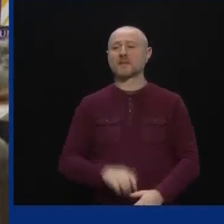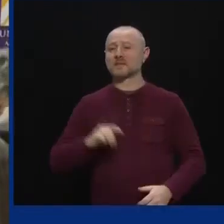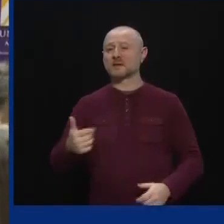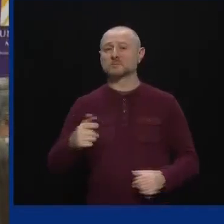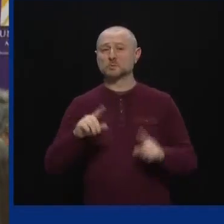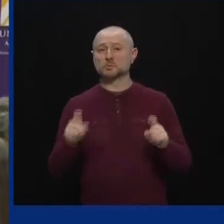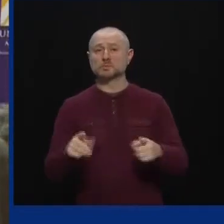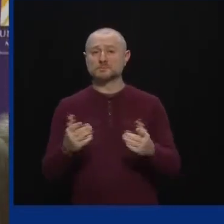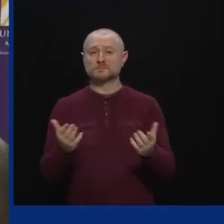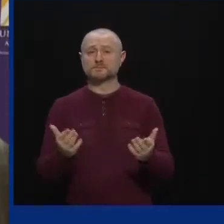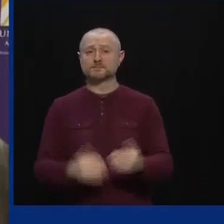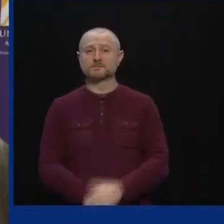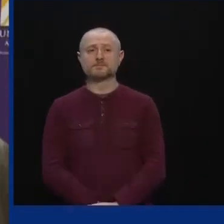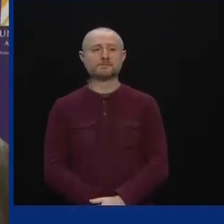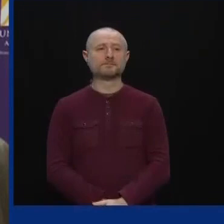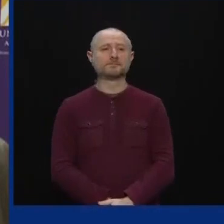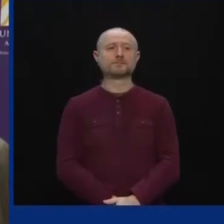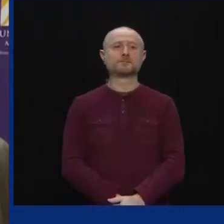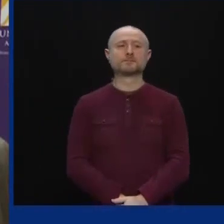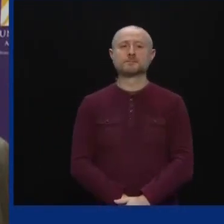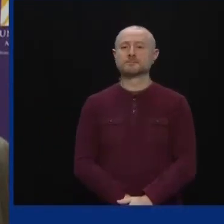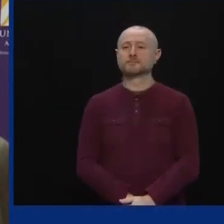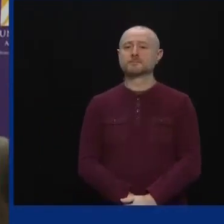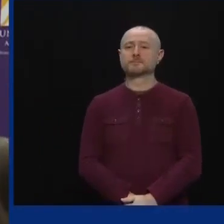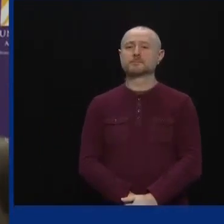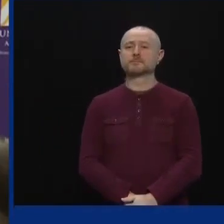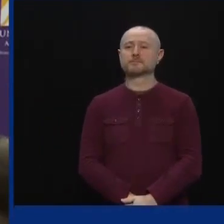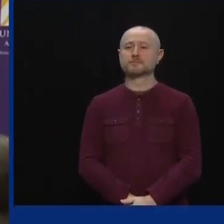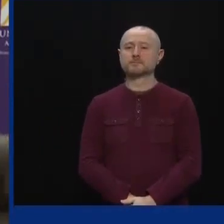END OF FEBRUARY. THANKS.